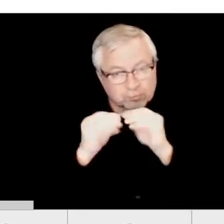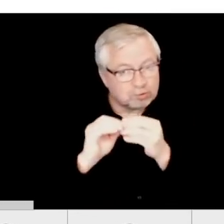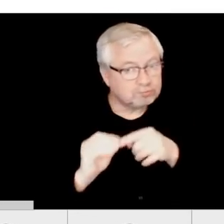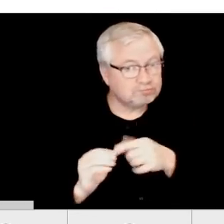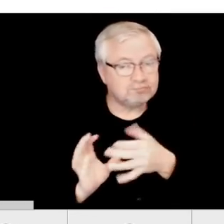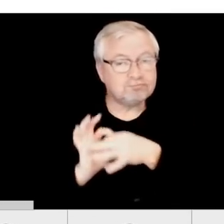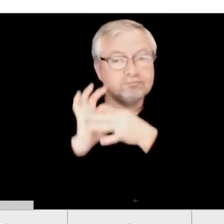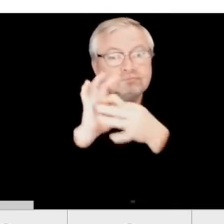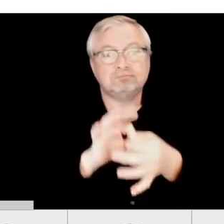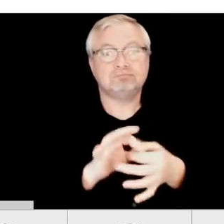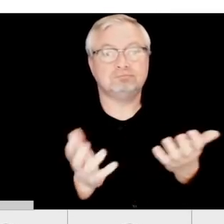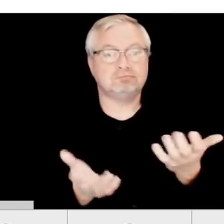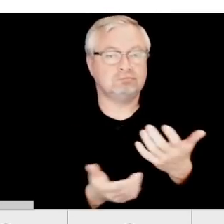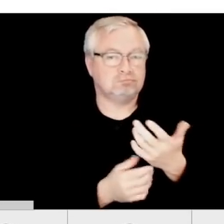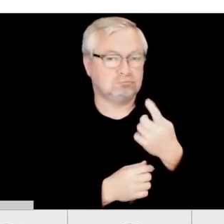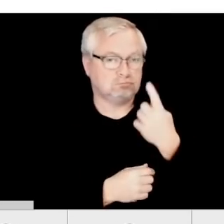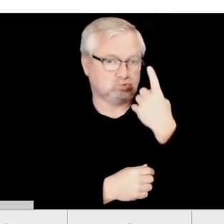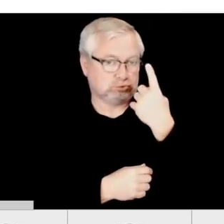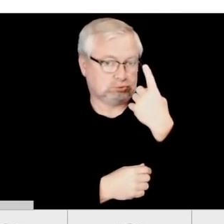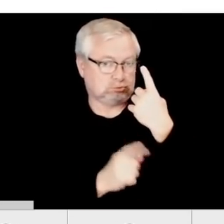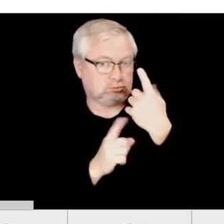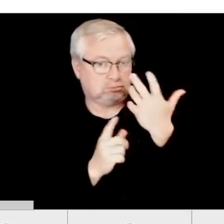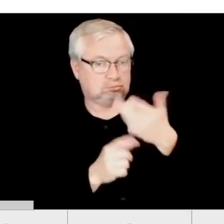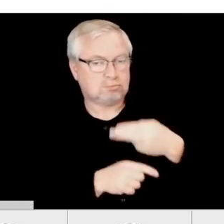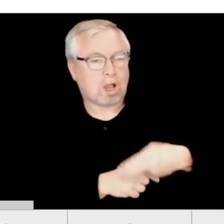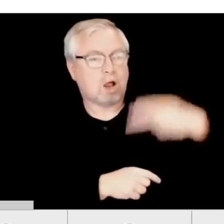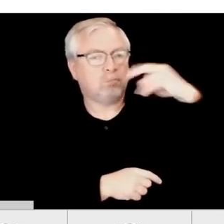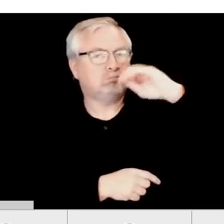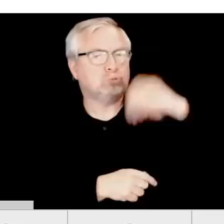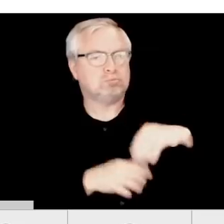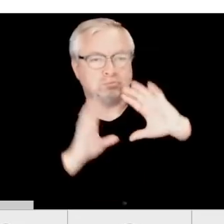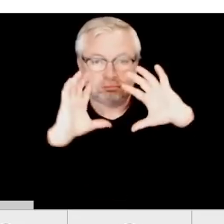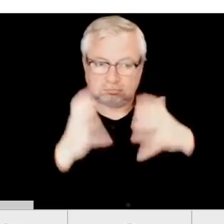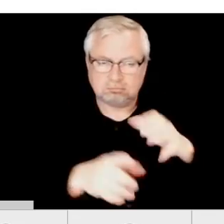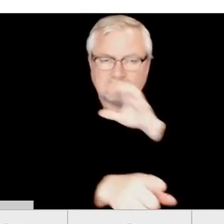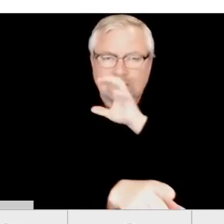elderly individuals, 70 years or older are diagnosed out of hospital settings,